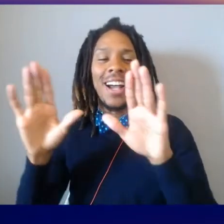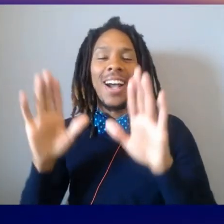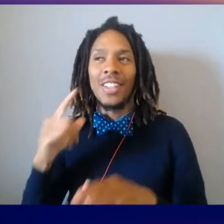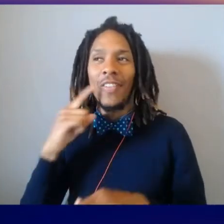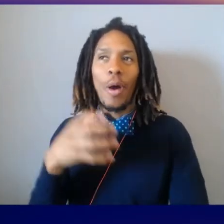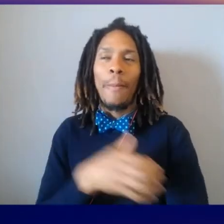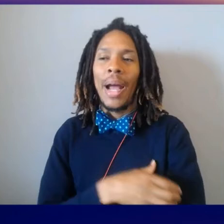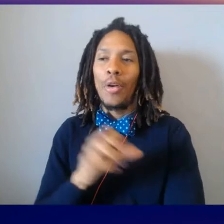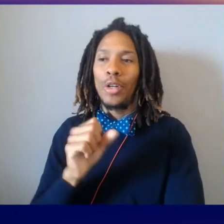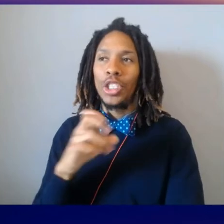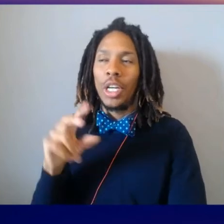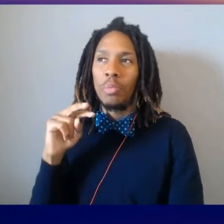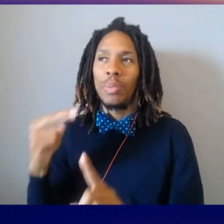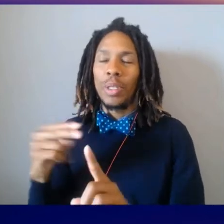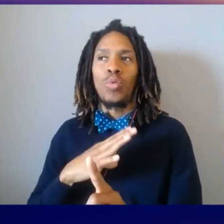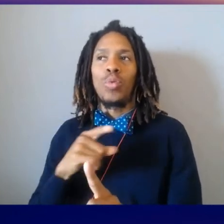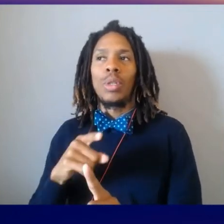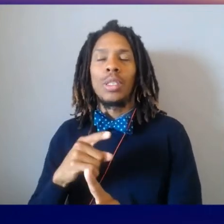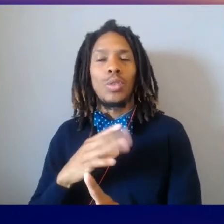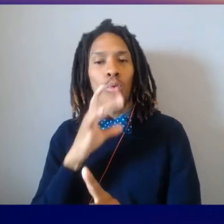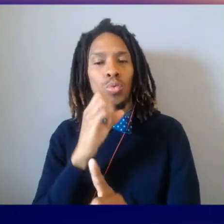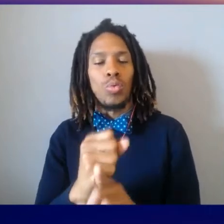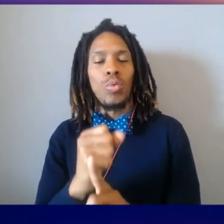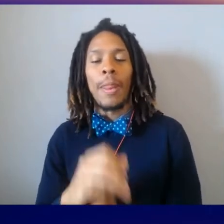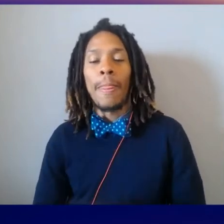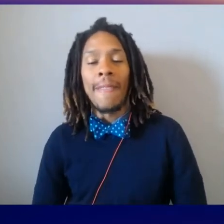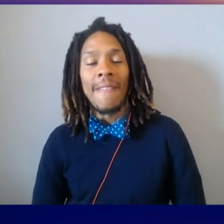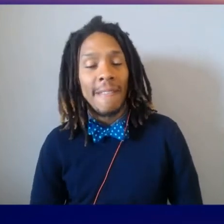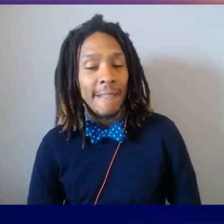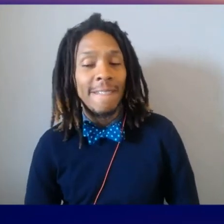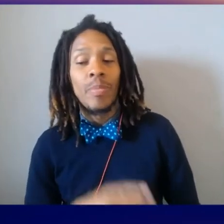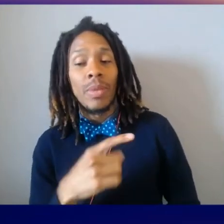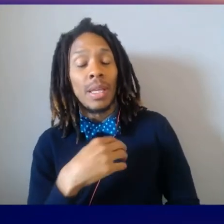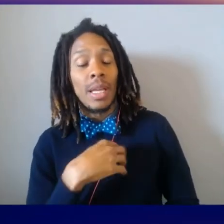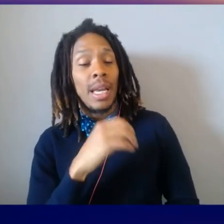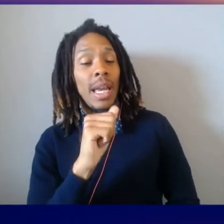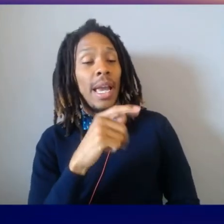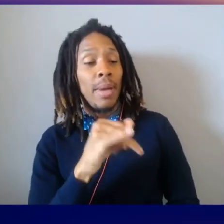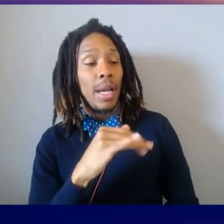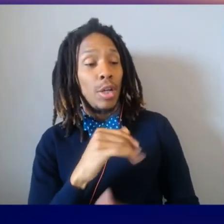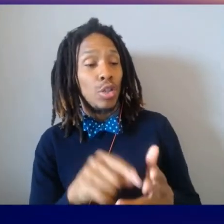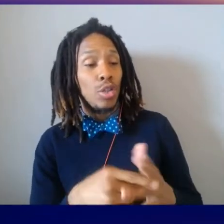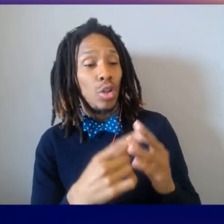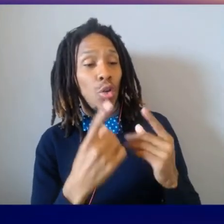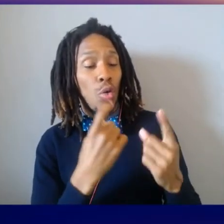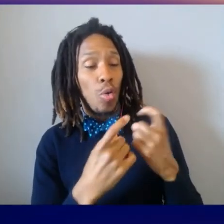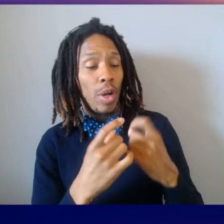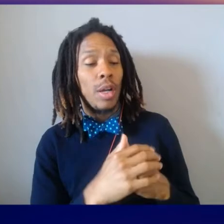Yeah. And the way it works is that there's an API to start the query. The query is submitted to the platform